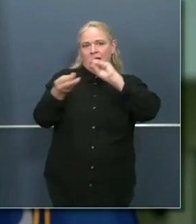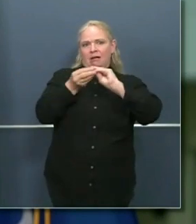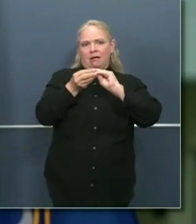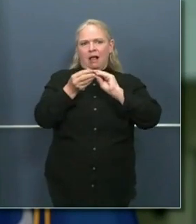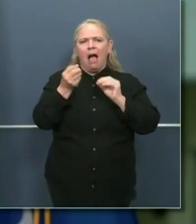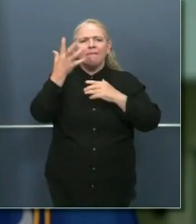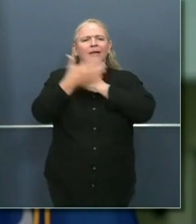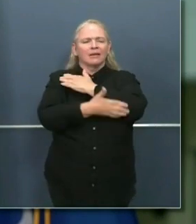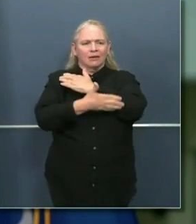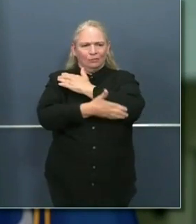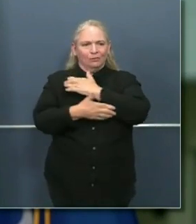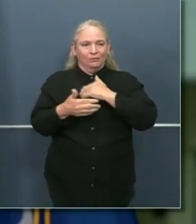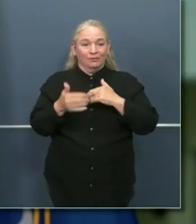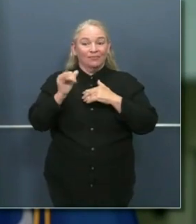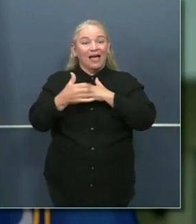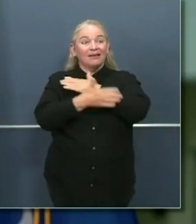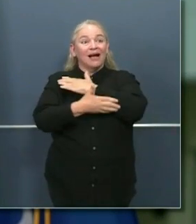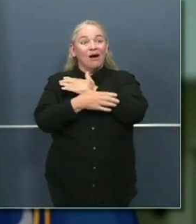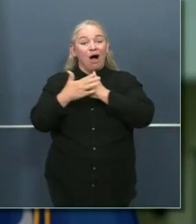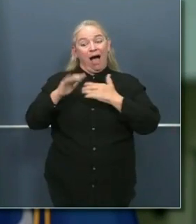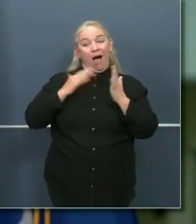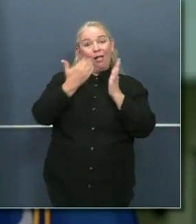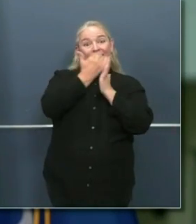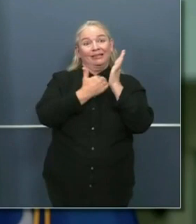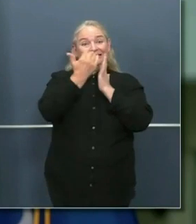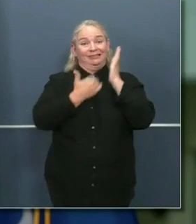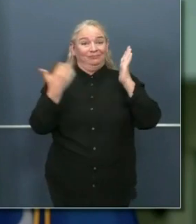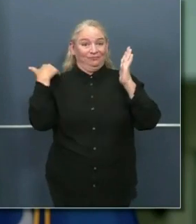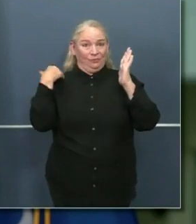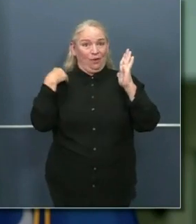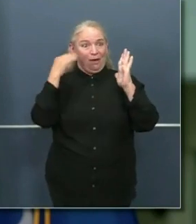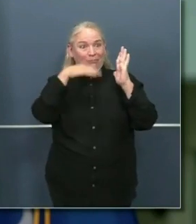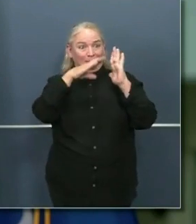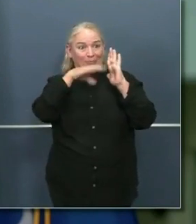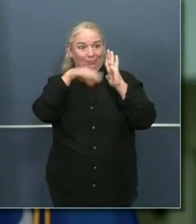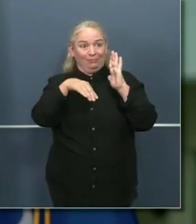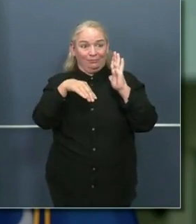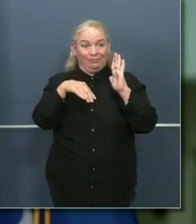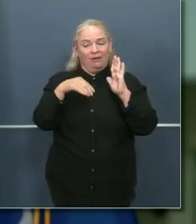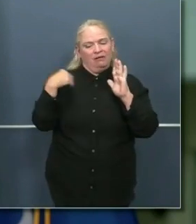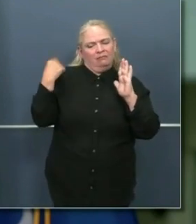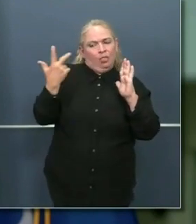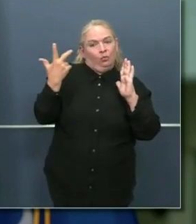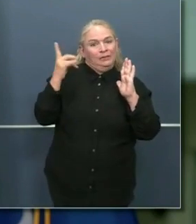LET'S LISTEN IN. BEFORE THEY BECOME HEADLINES IN THE STATE OF CALIFORNIA.